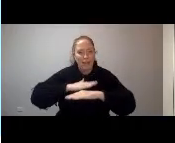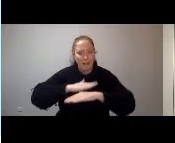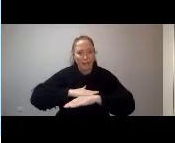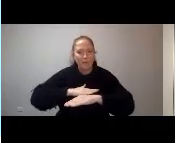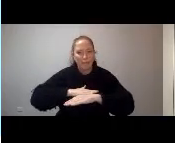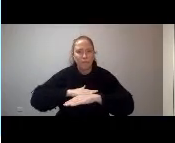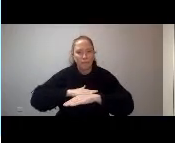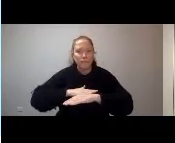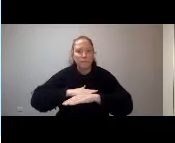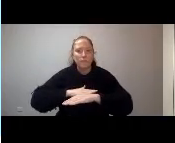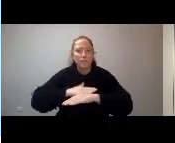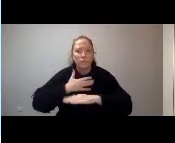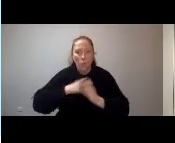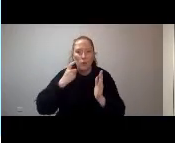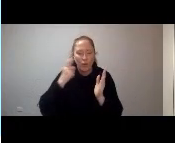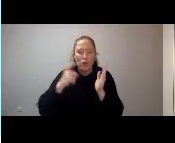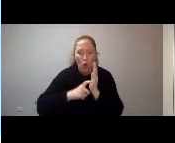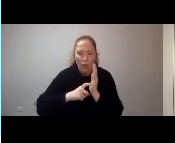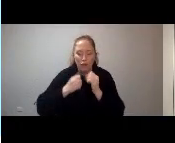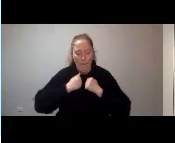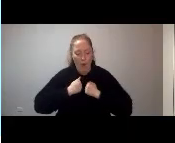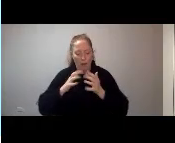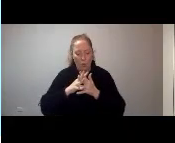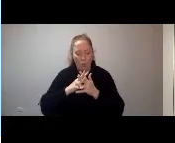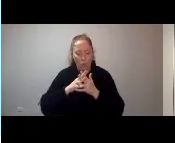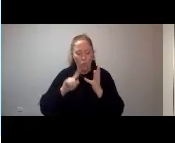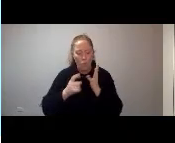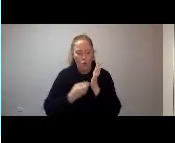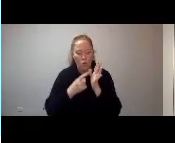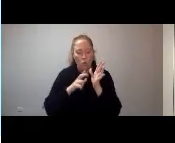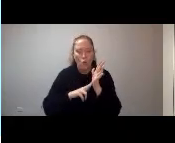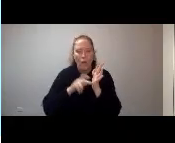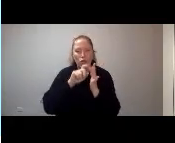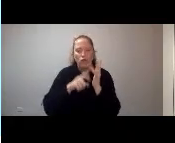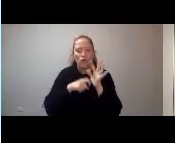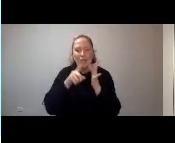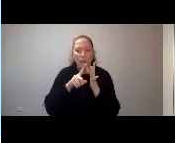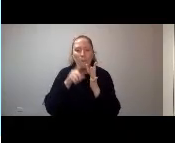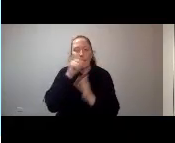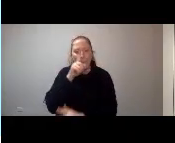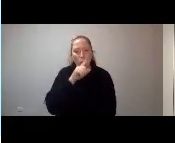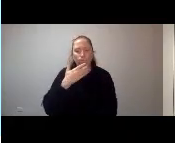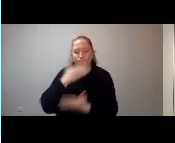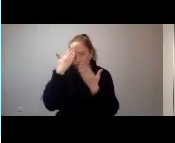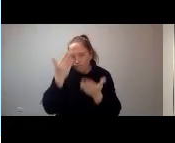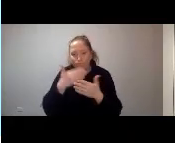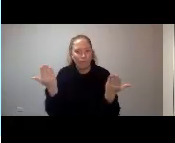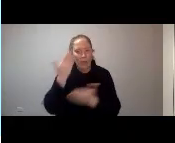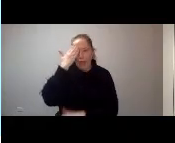but just acknowledge that I'm on the land of the Wiradjuri people, call the nation and pay my respects to Elders past, present, and emerging